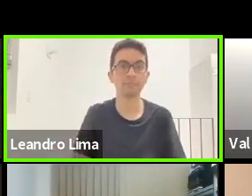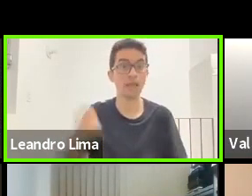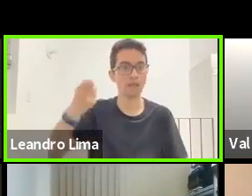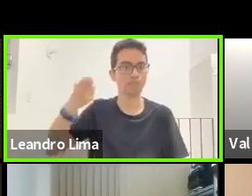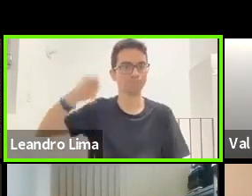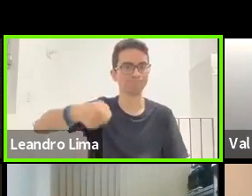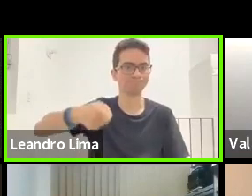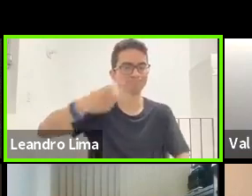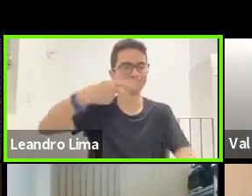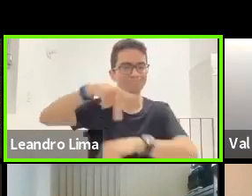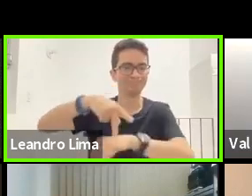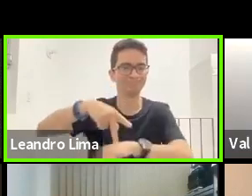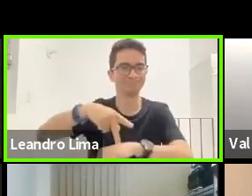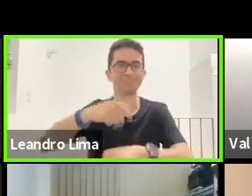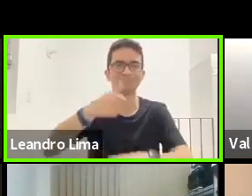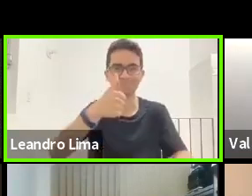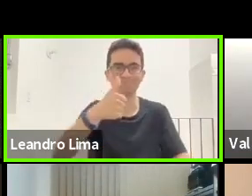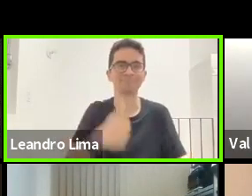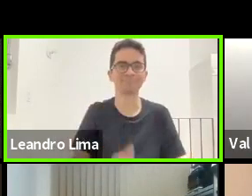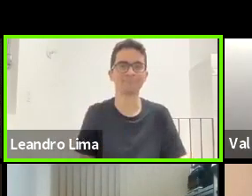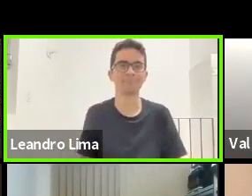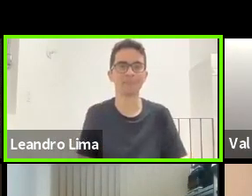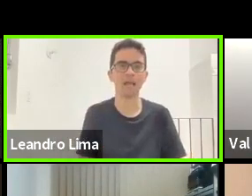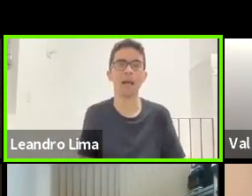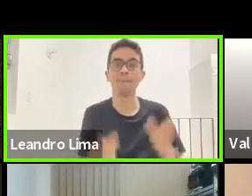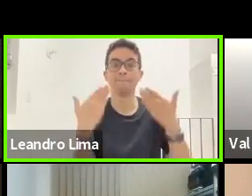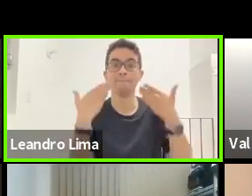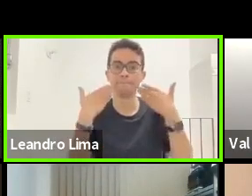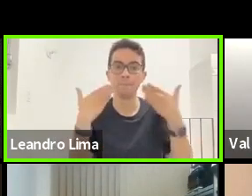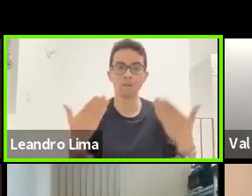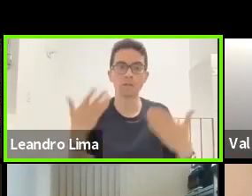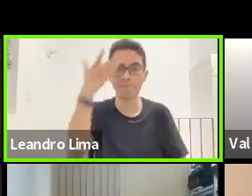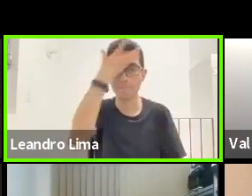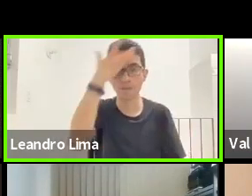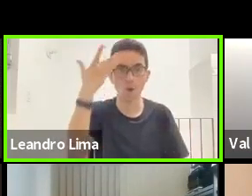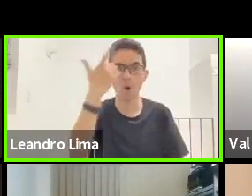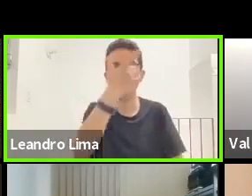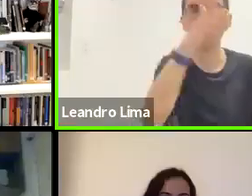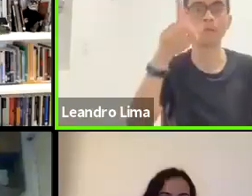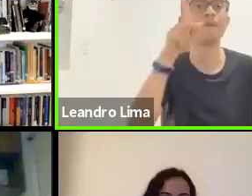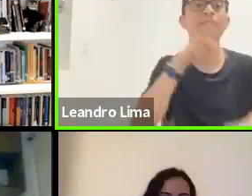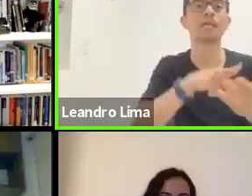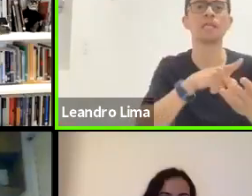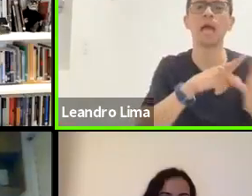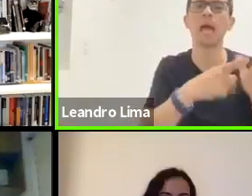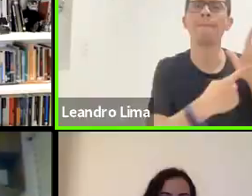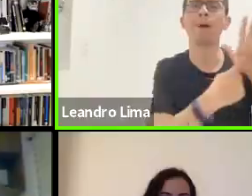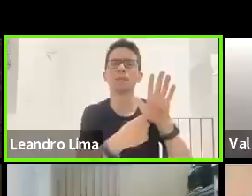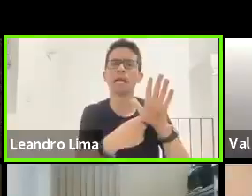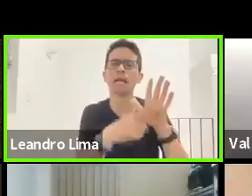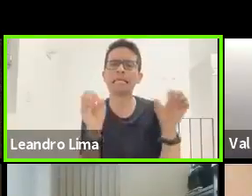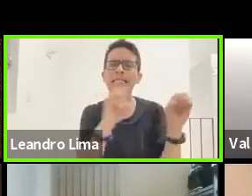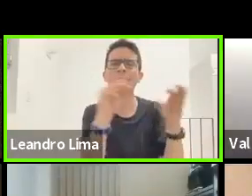How do you take all these people informed them into America informed them into America, That was the question. n was, it was, it was prompt